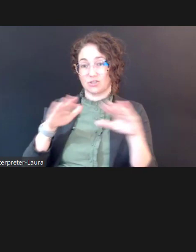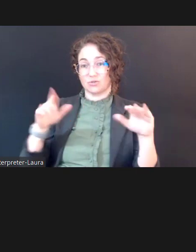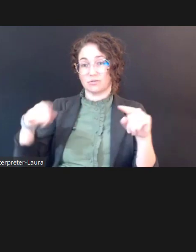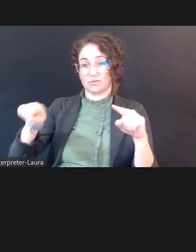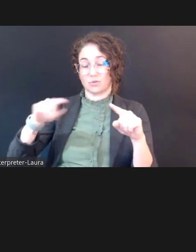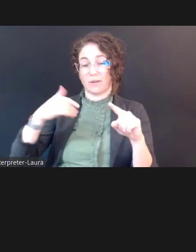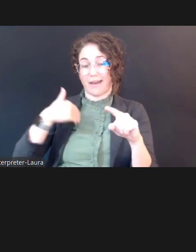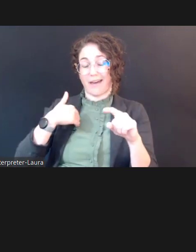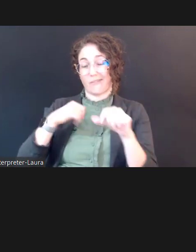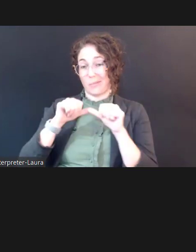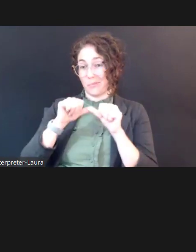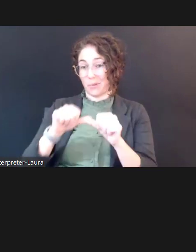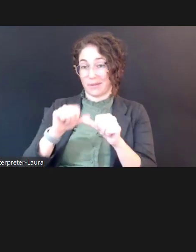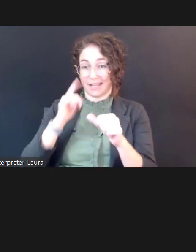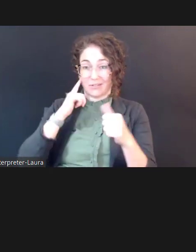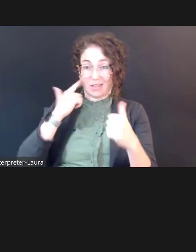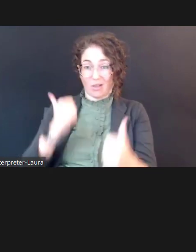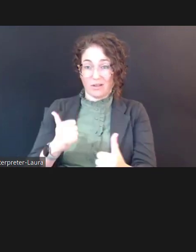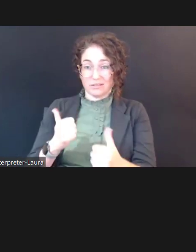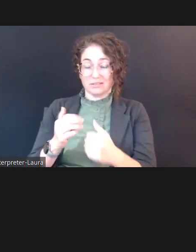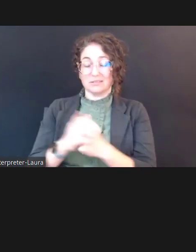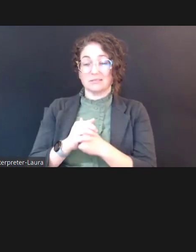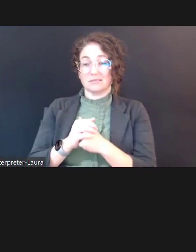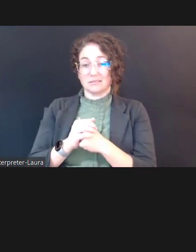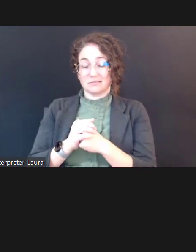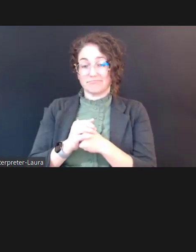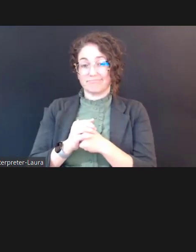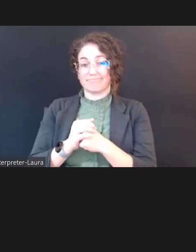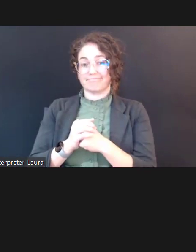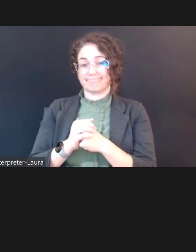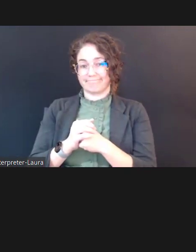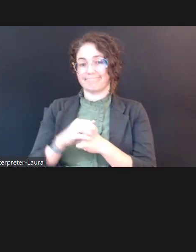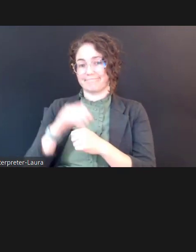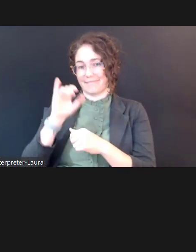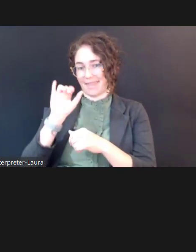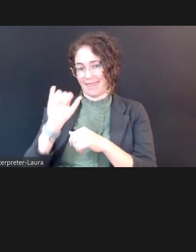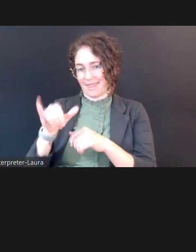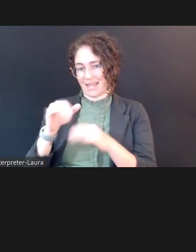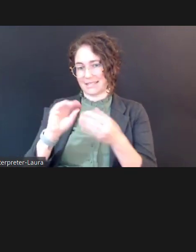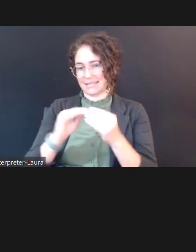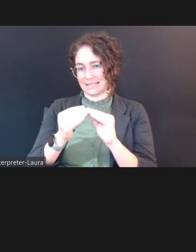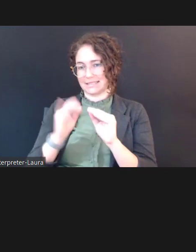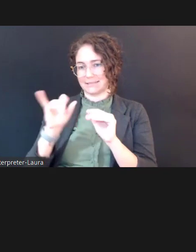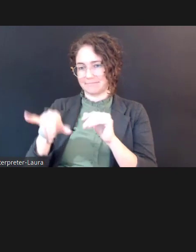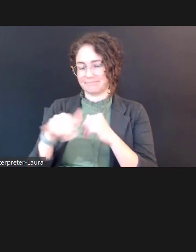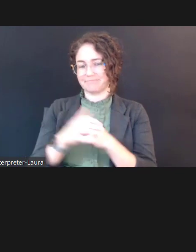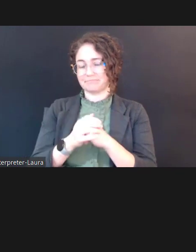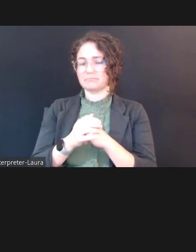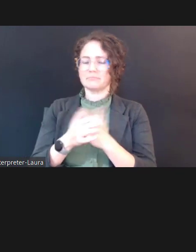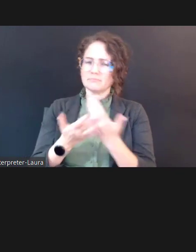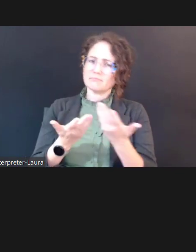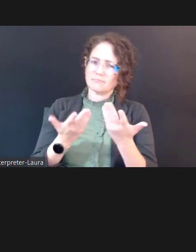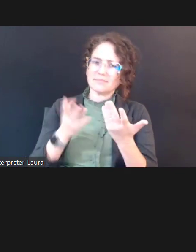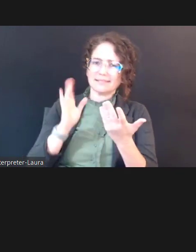So, that's the statistic. That serves as a rationale for why it is so important to continue to